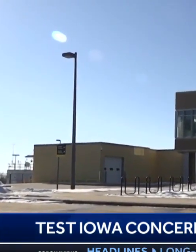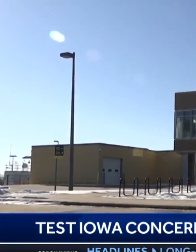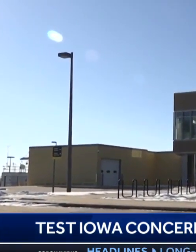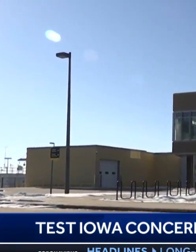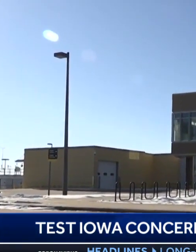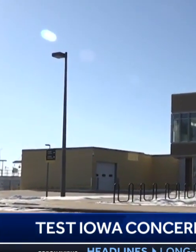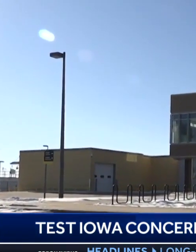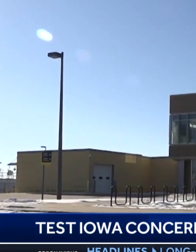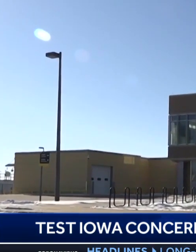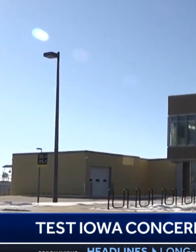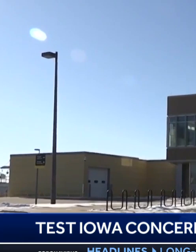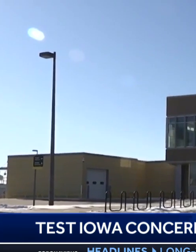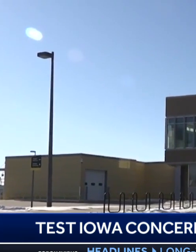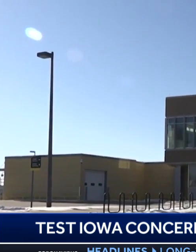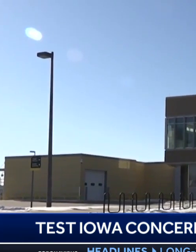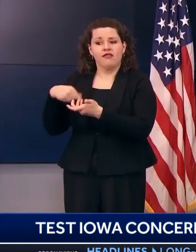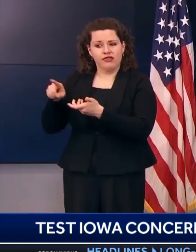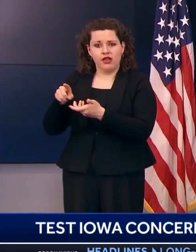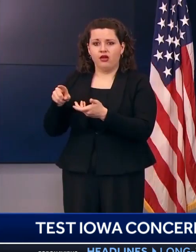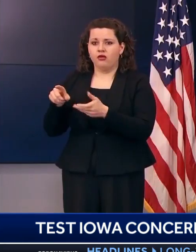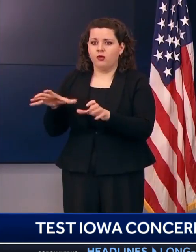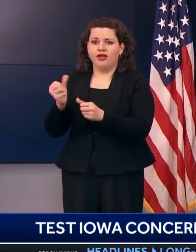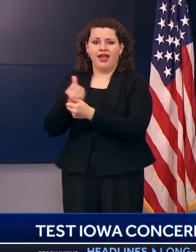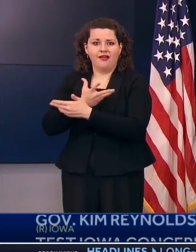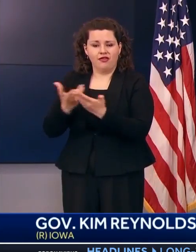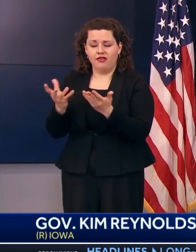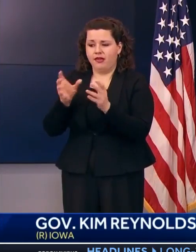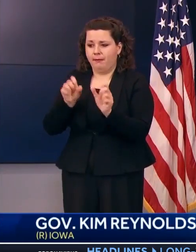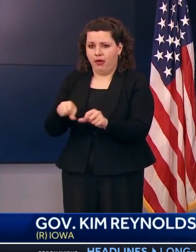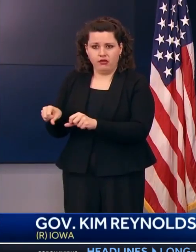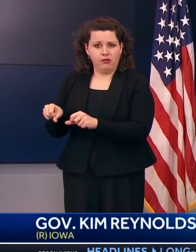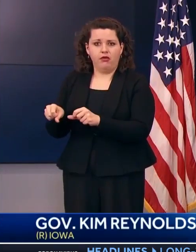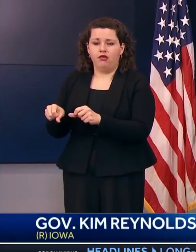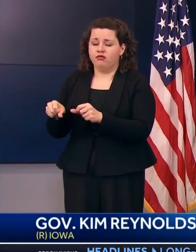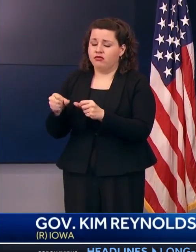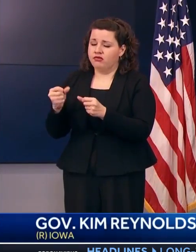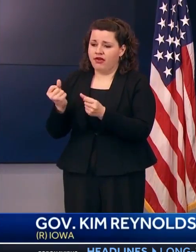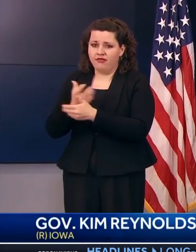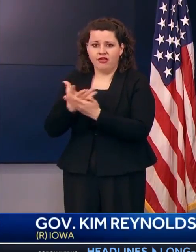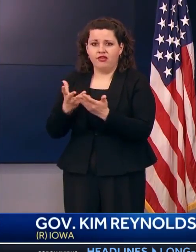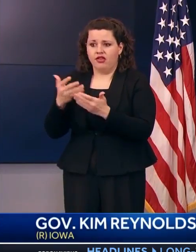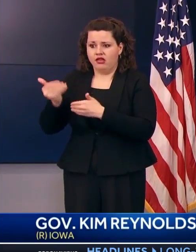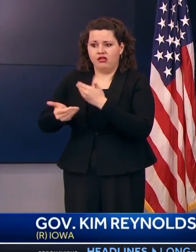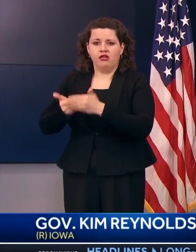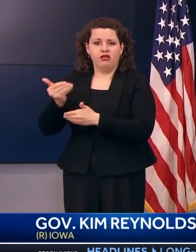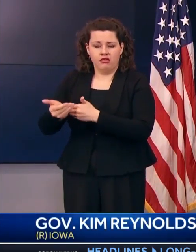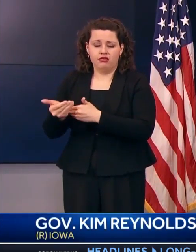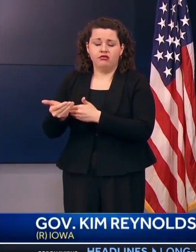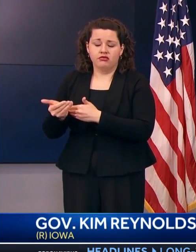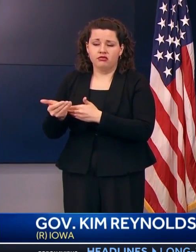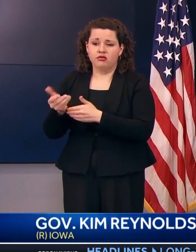SHE SAYS SHE’S CONFIDENT IN THE TEST IOWA RESULTS PROCESSED AT THE STATE HYGIENIC LAB.